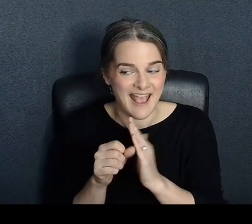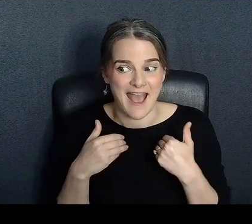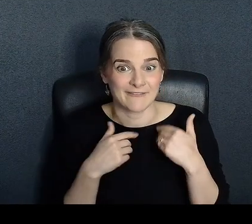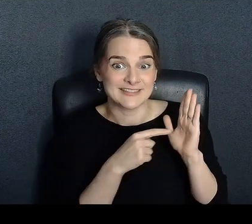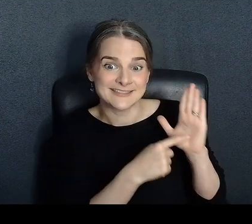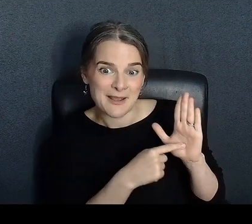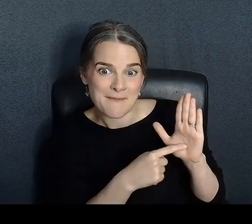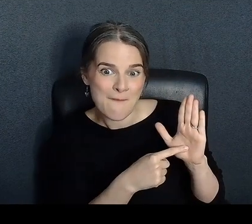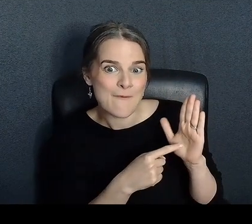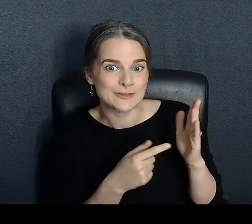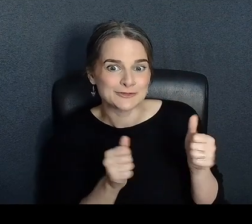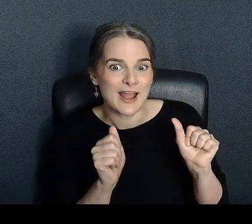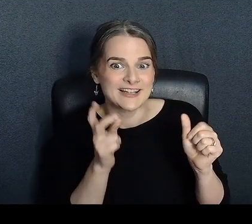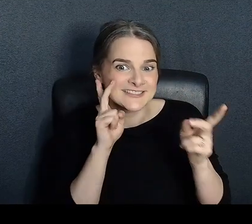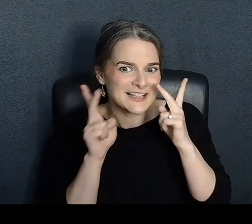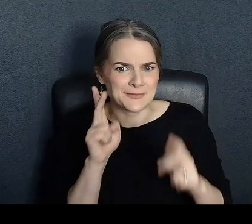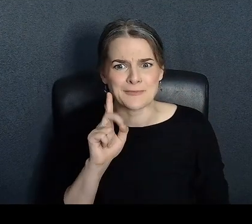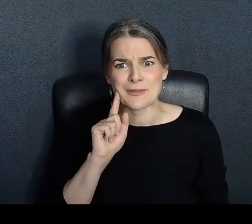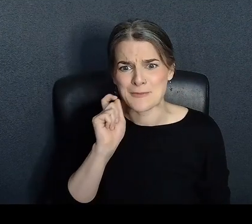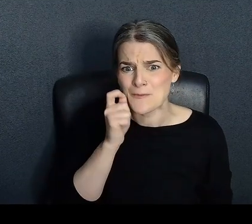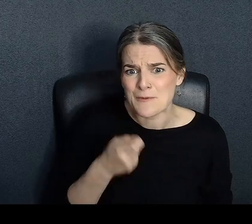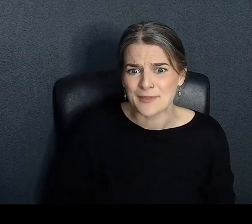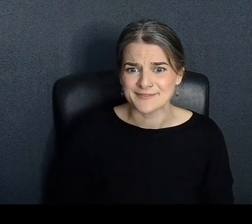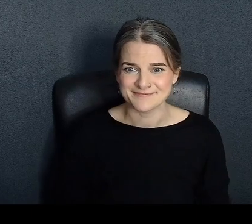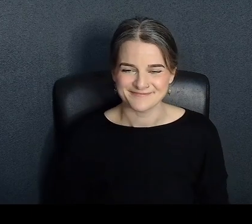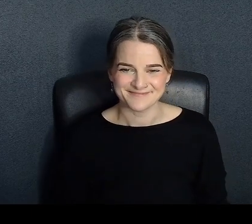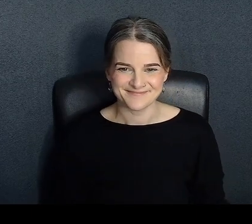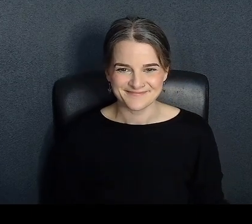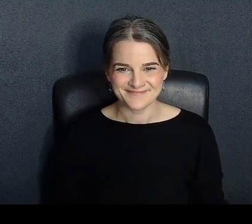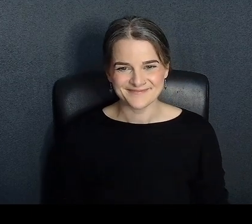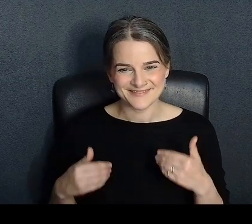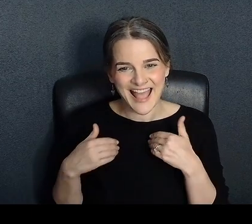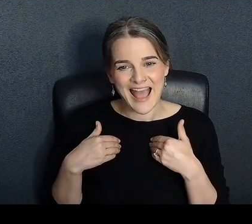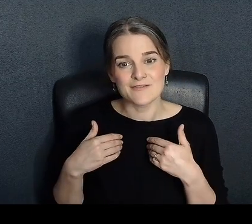So we have amplified phones and accessories.